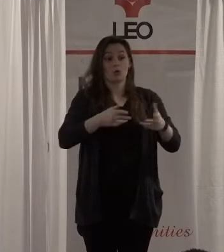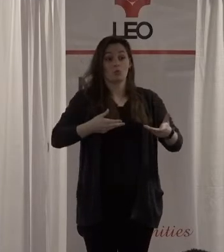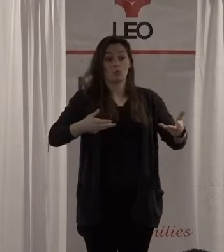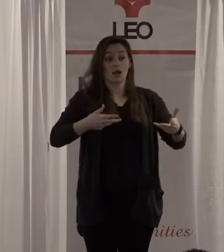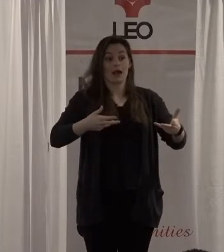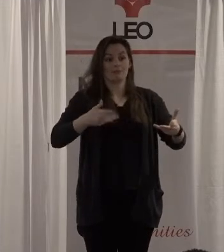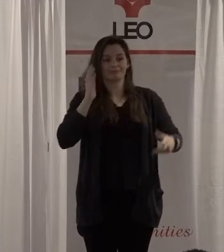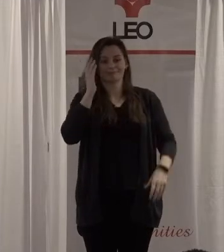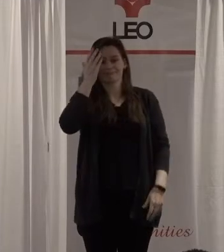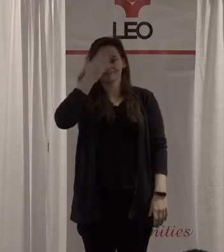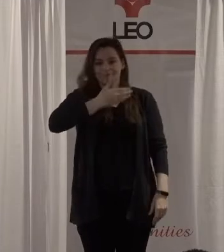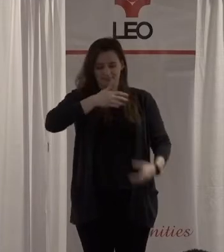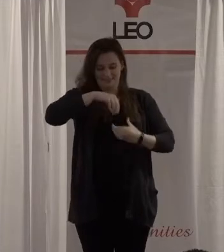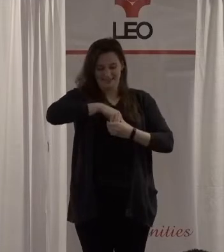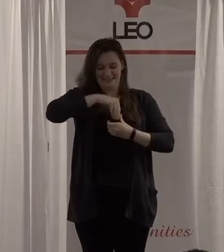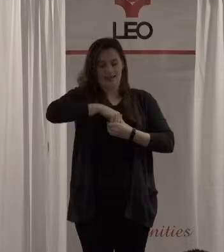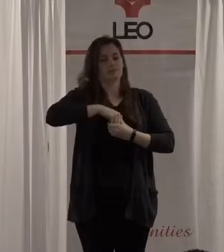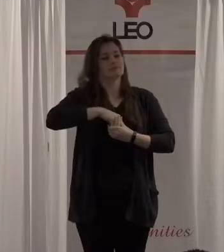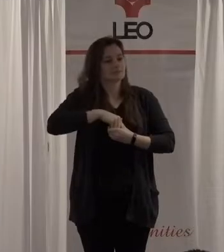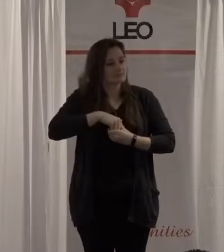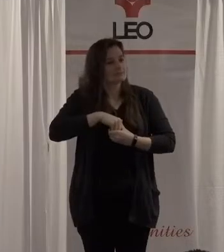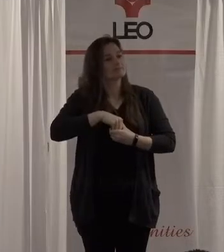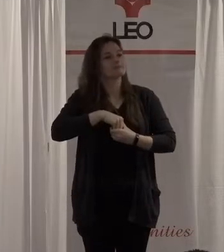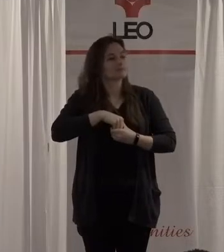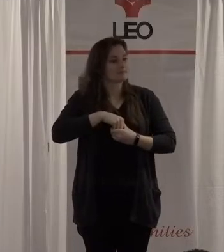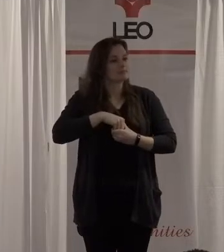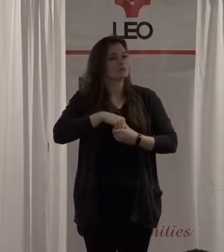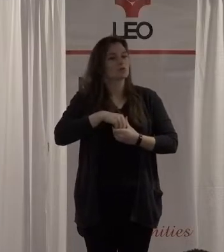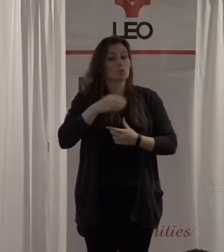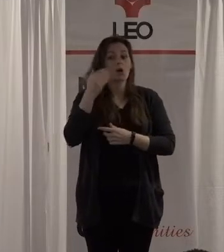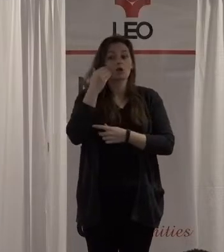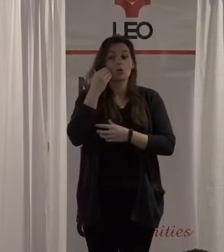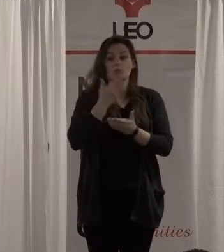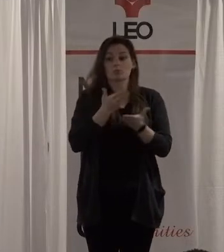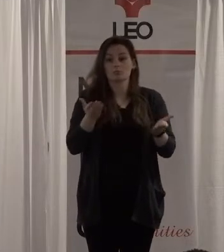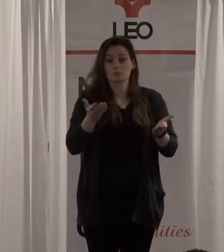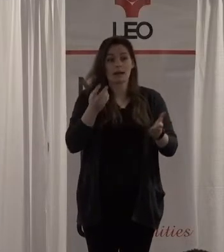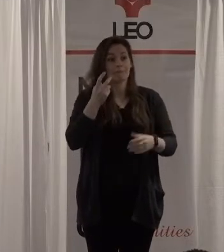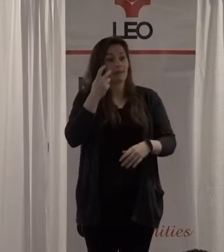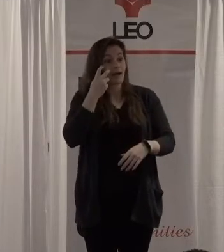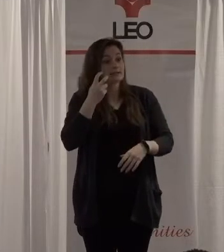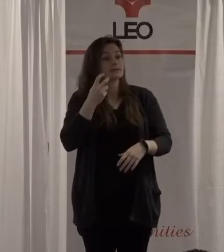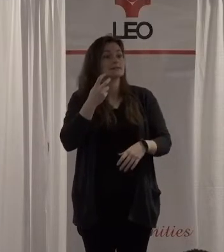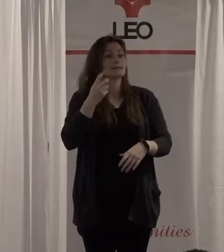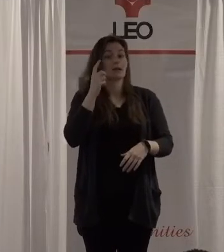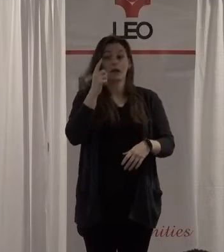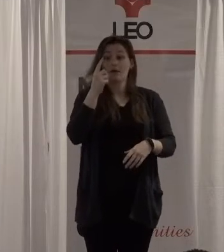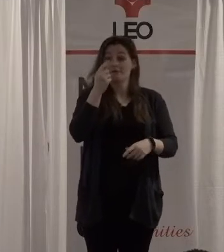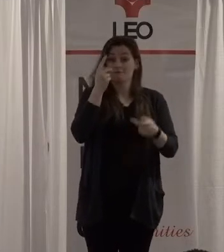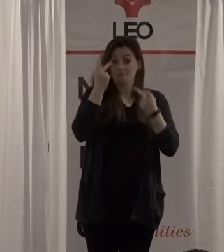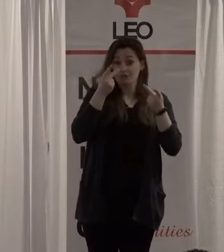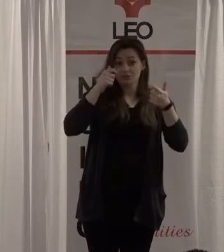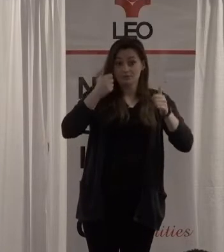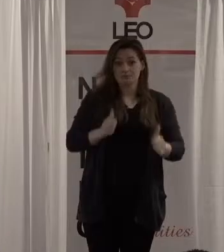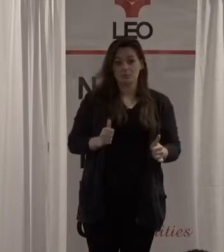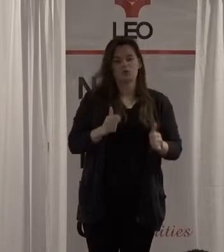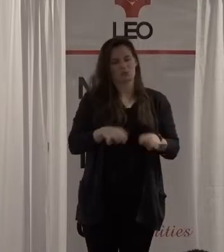AND I KNOW THAT FOR THOSE WHO ARE BLIND OR LOW VISION IT'S VERY IMPORTANT TO ADD THAT DESCRIPTION.